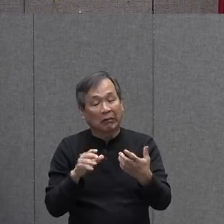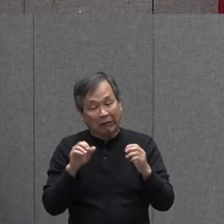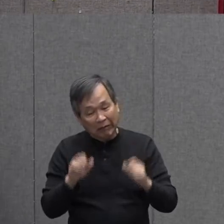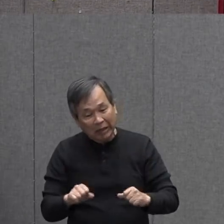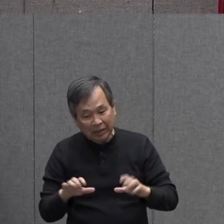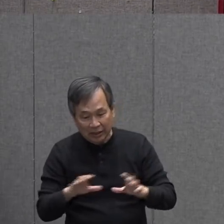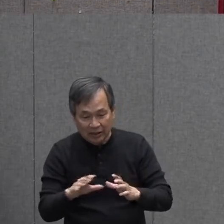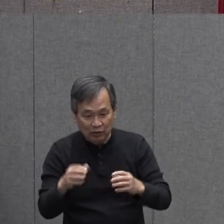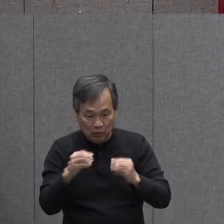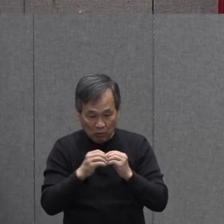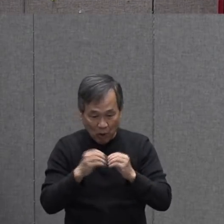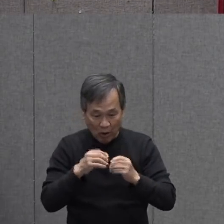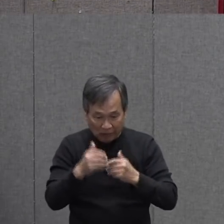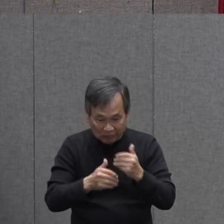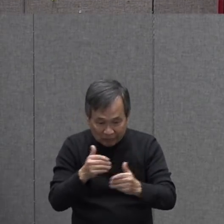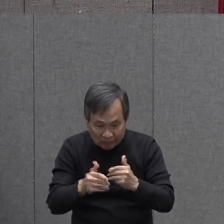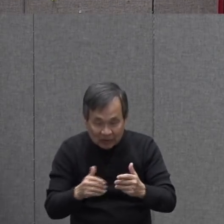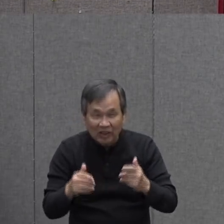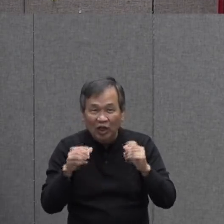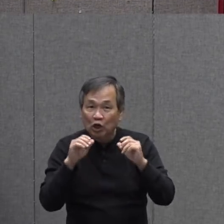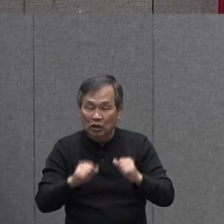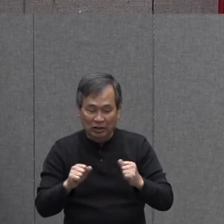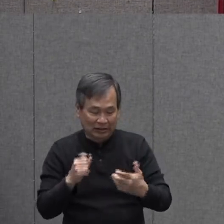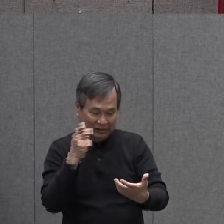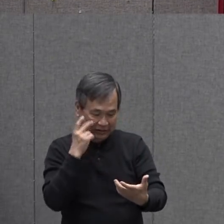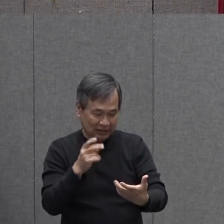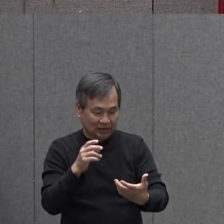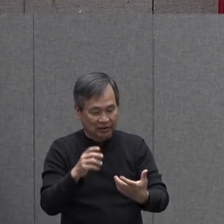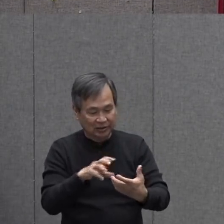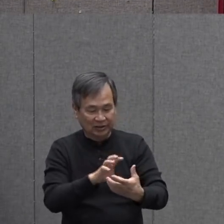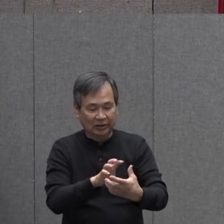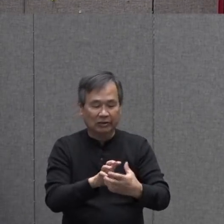to take more pieces apart to see the motor,